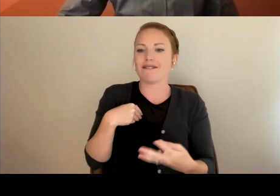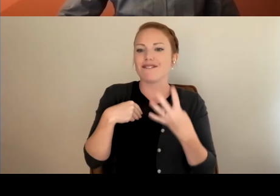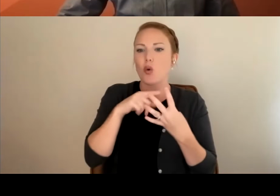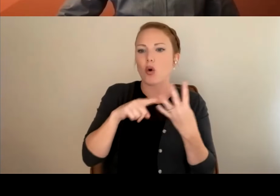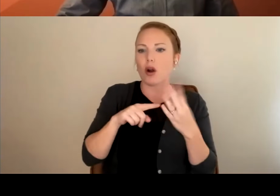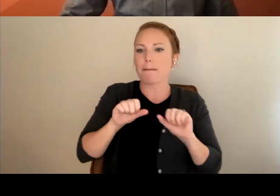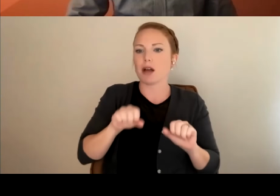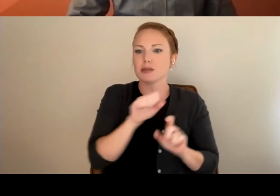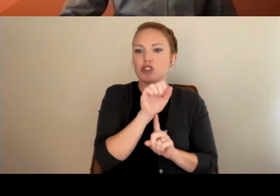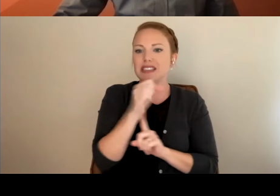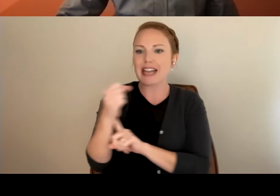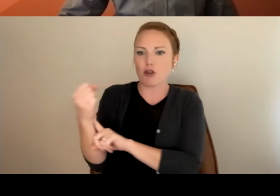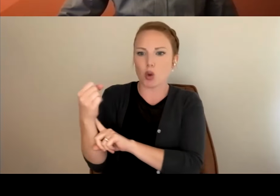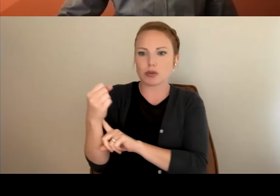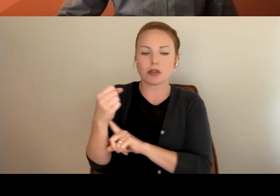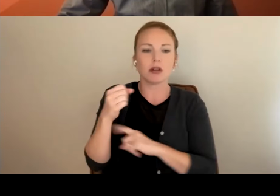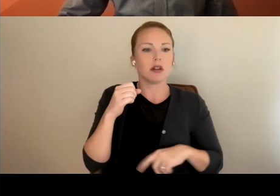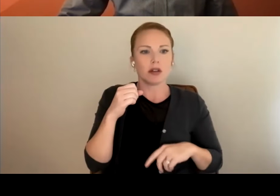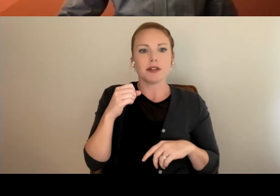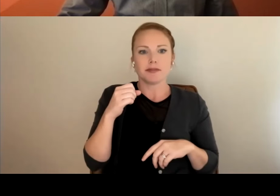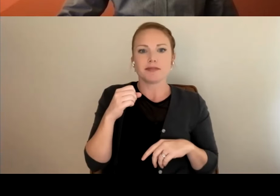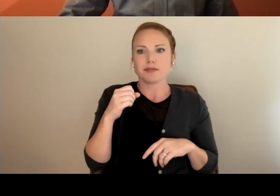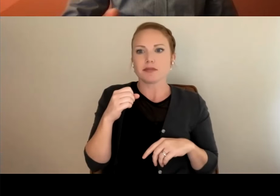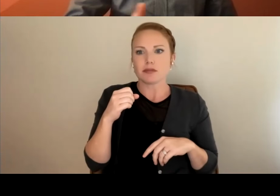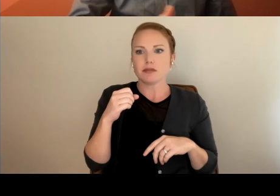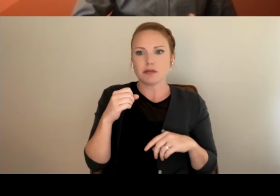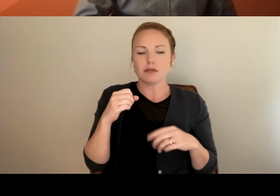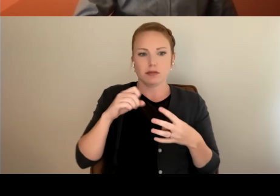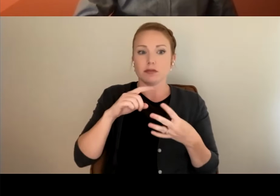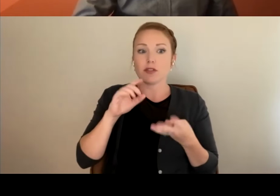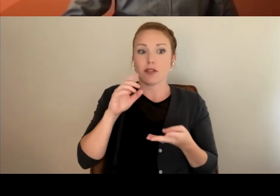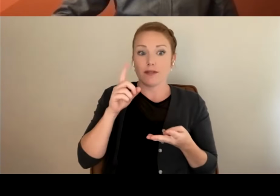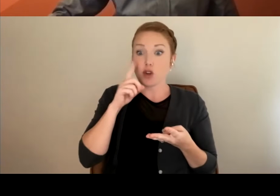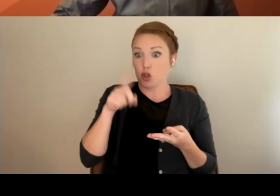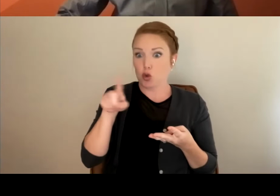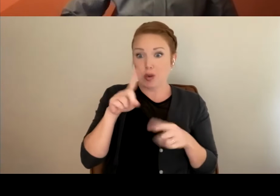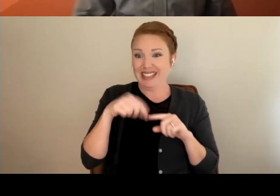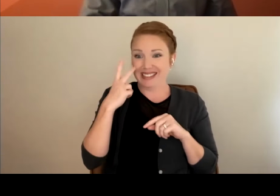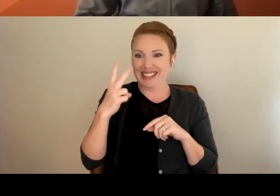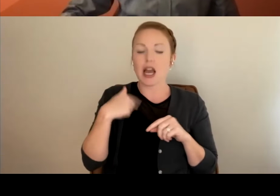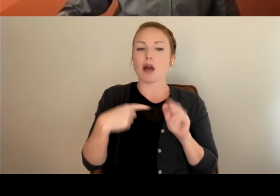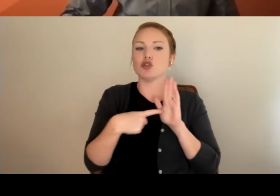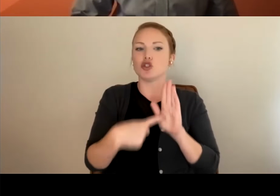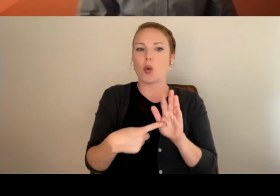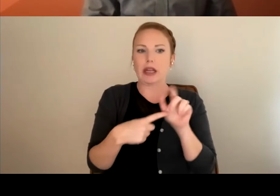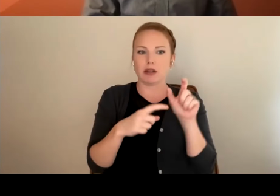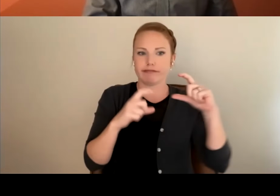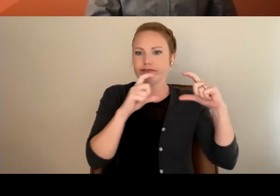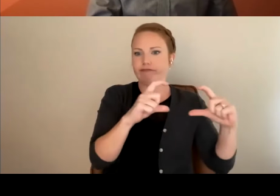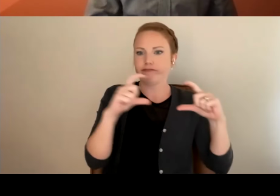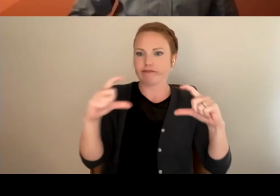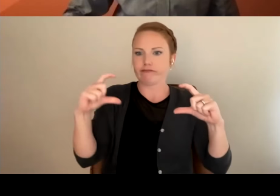For everyone who can't see this is I'm showing a quadrant with you know a diagram or four